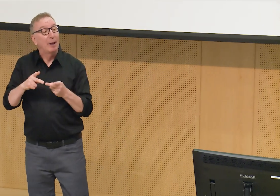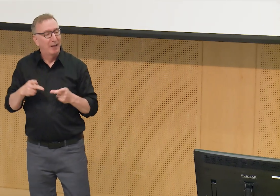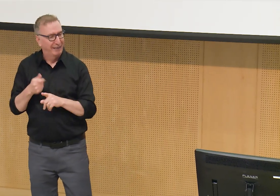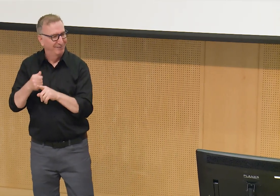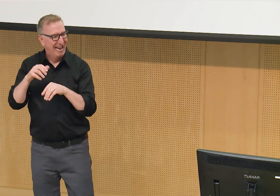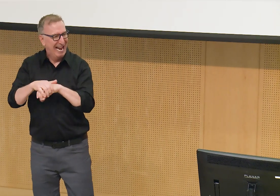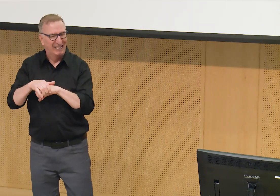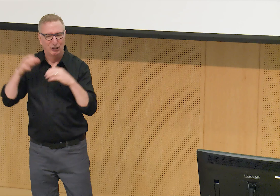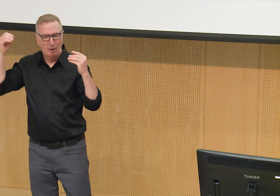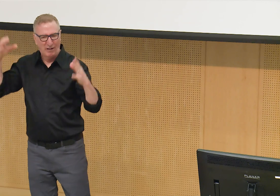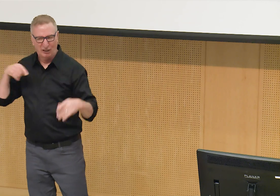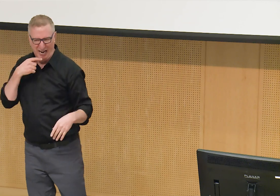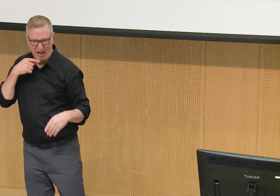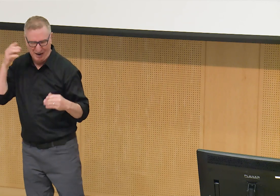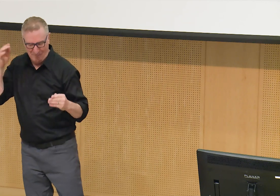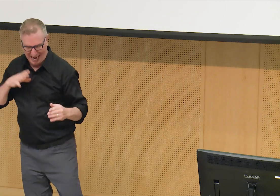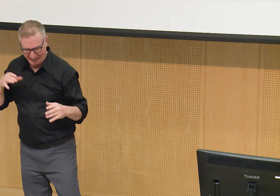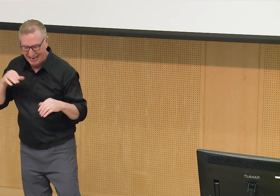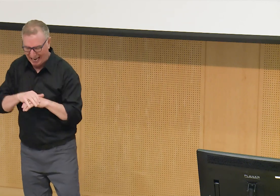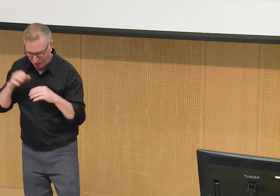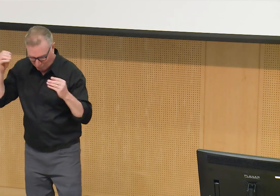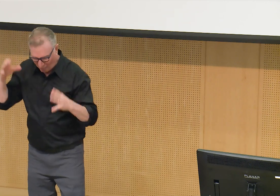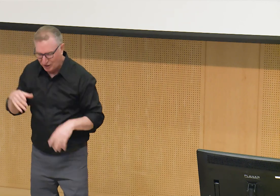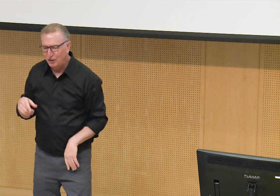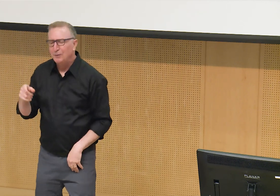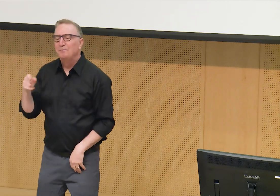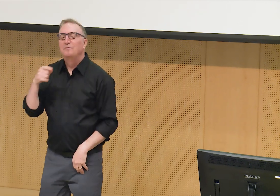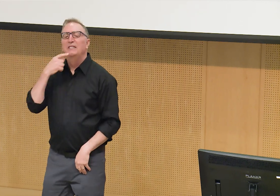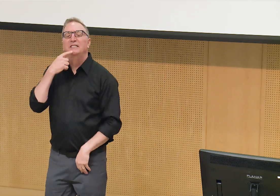And the man who owned the apartment was an English professor.